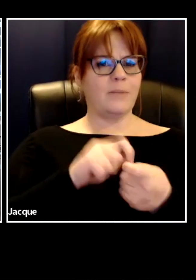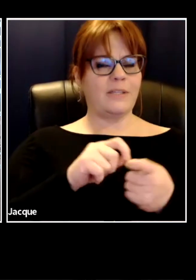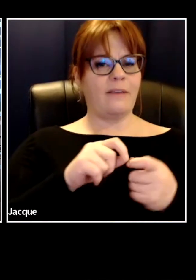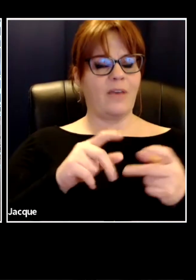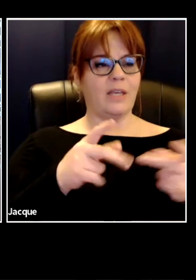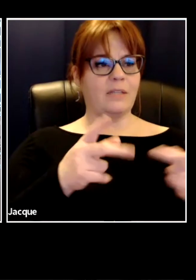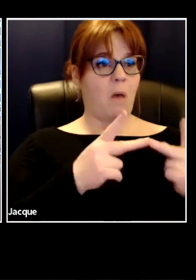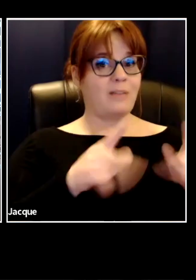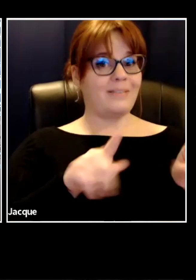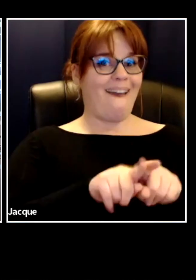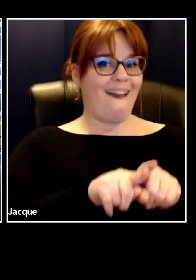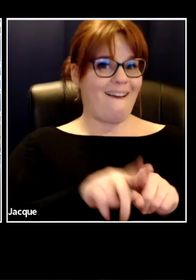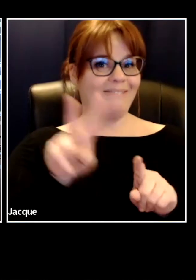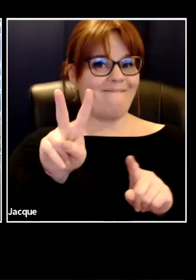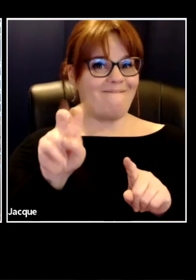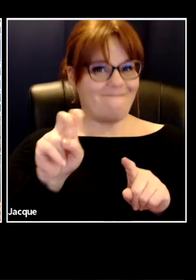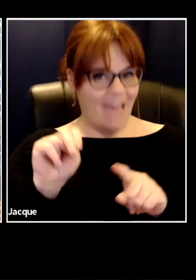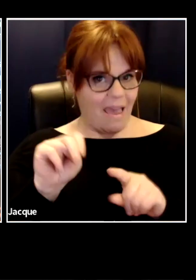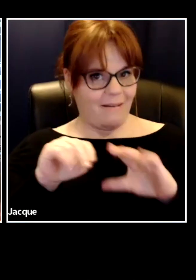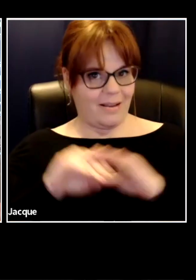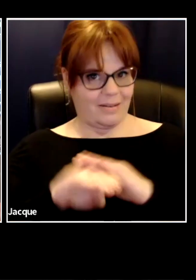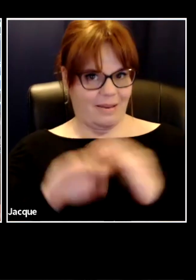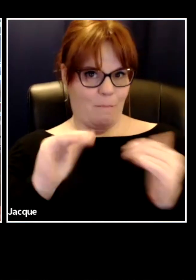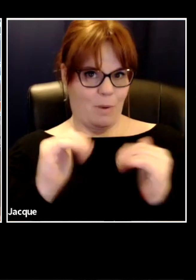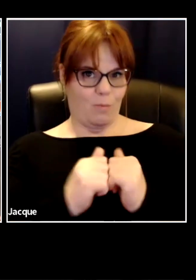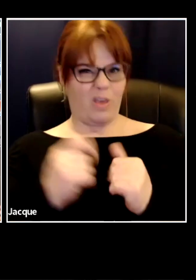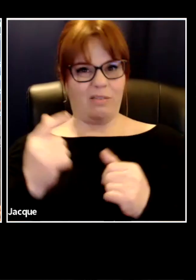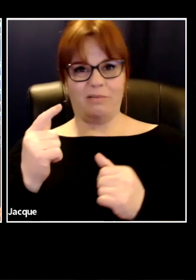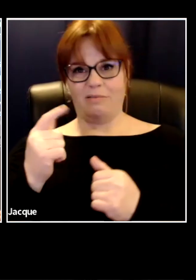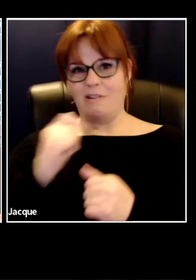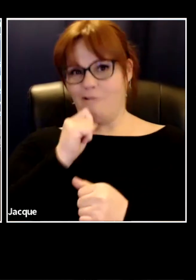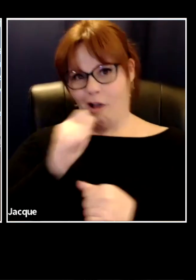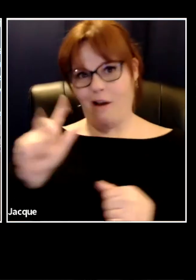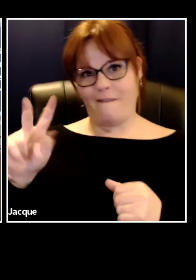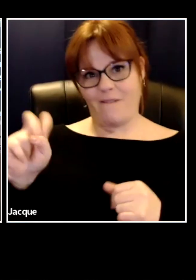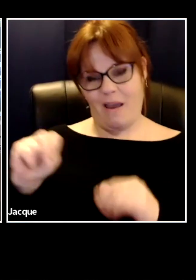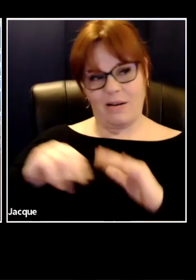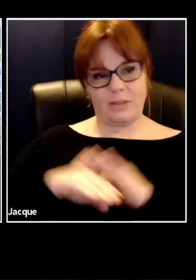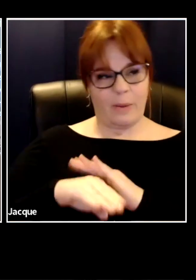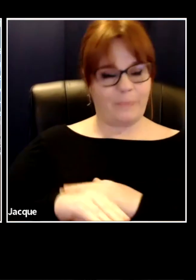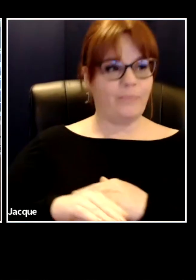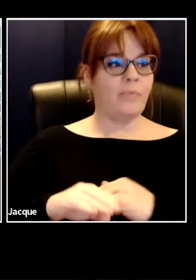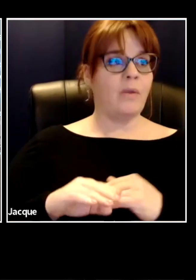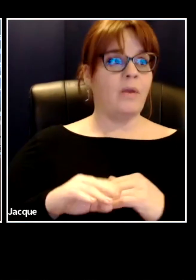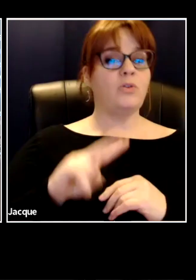others? And for uh those who are unaware, when it's van accessible, it means that there's space